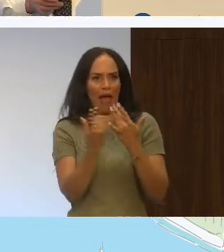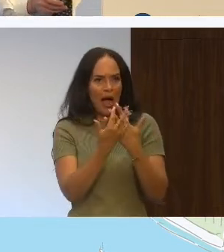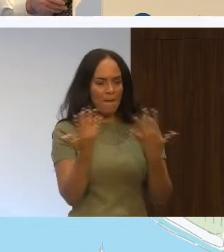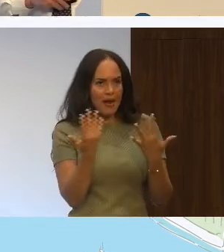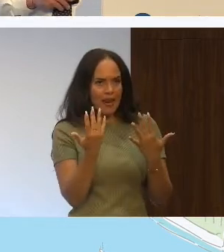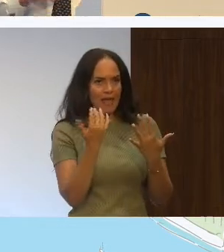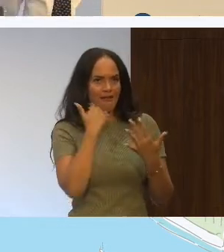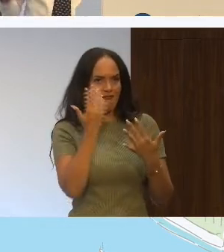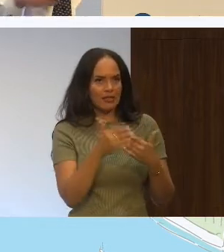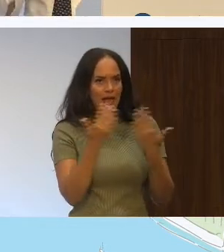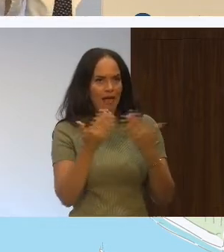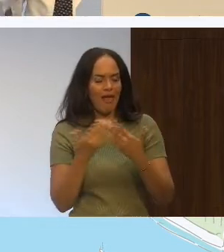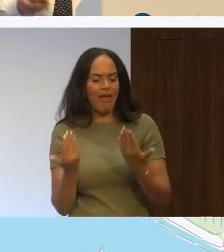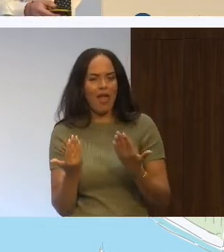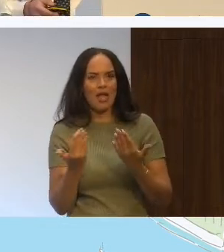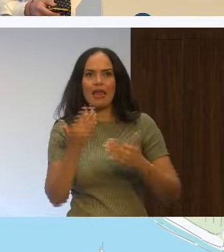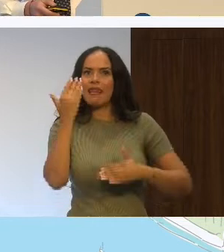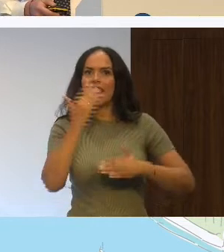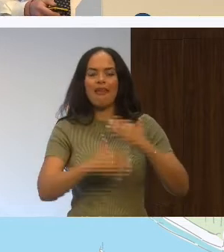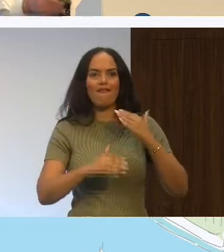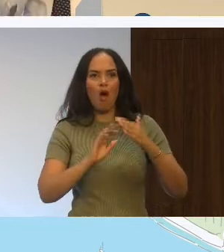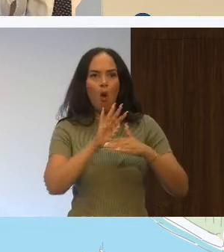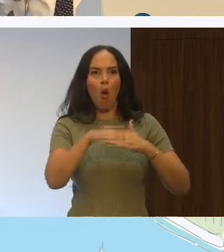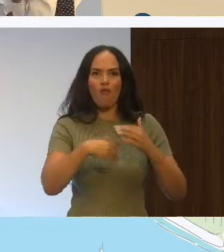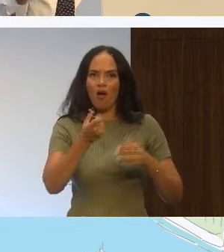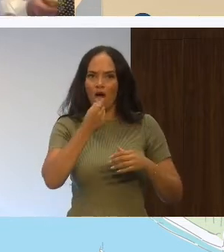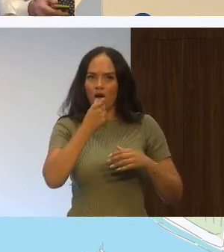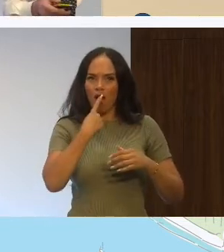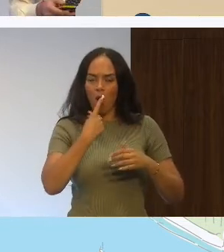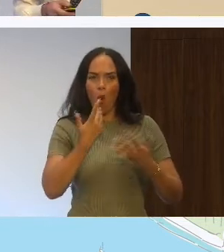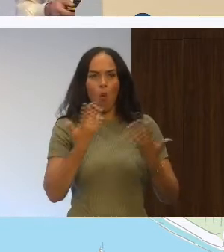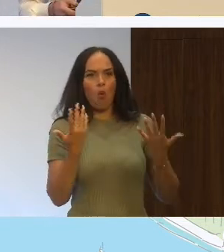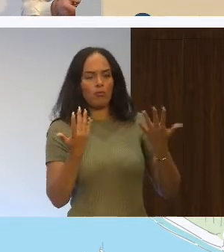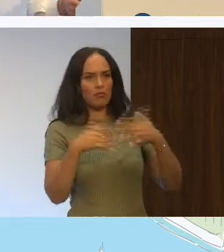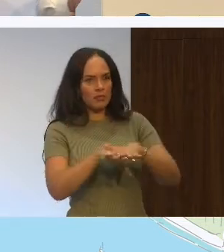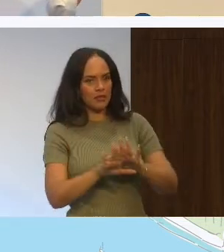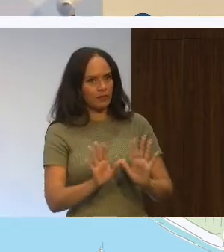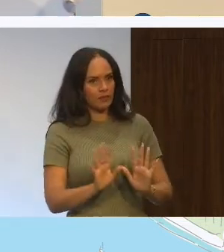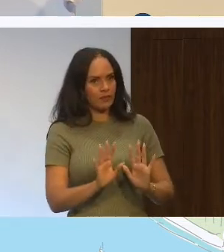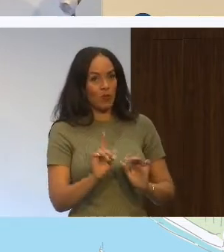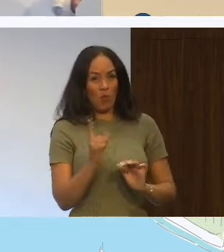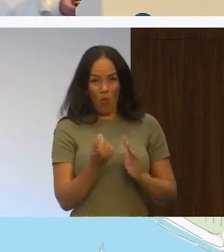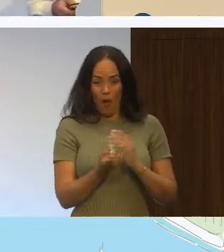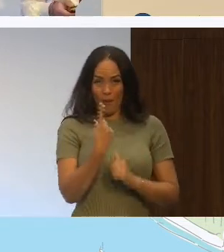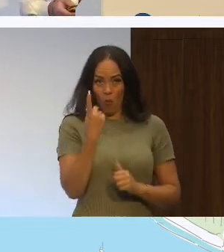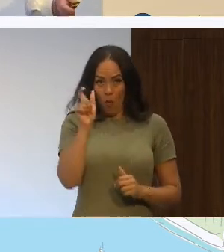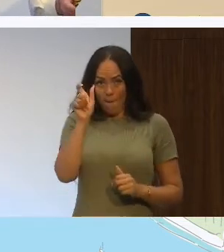And don't don't go over the recommended amount and don't mix. And I have had one patient who had a myocardial infarction